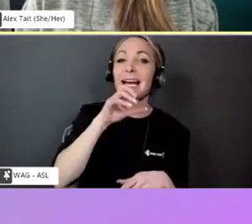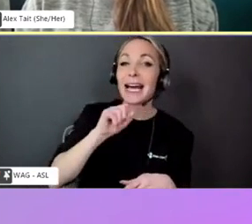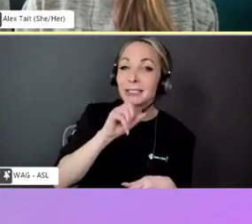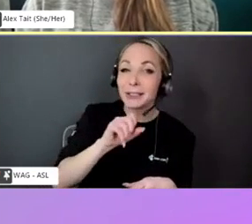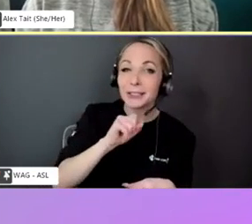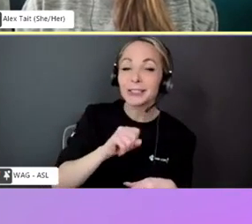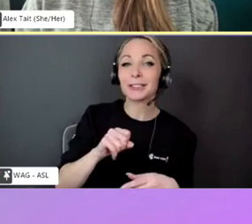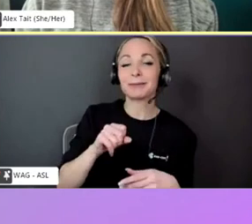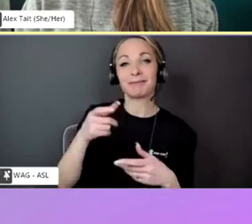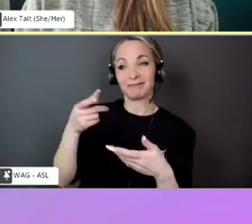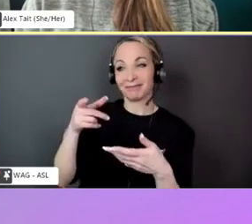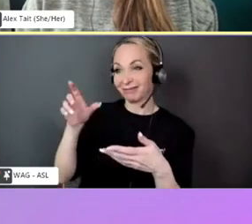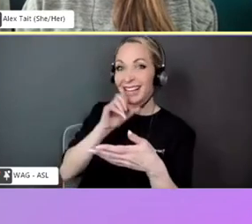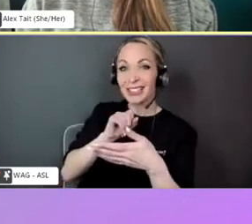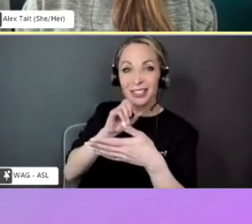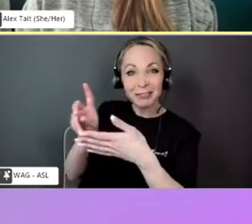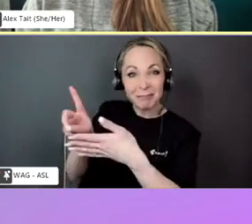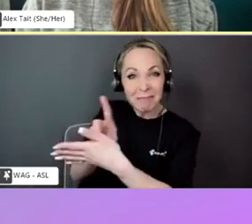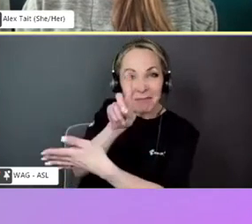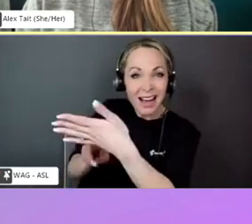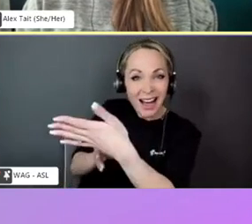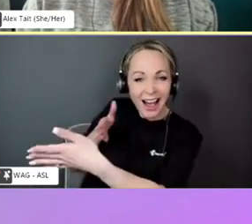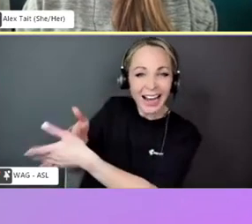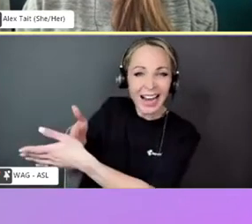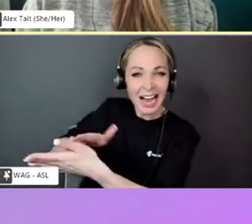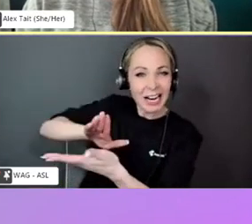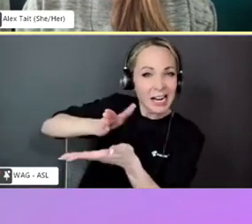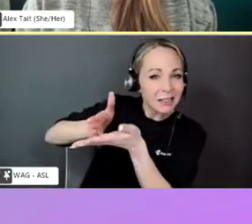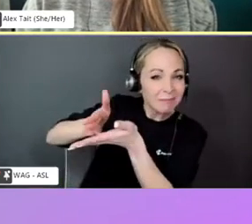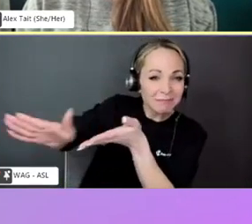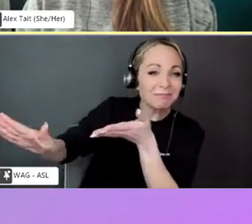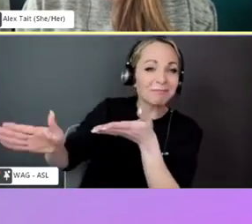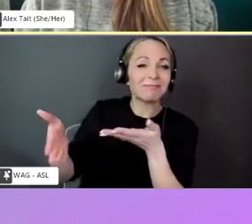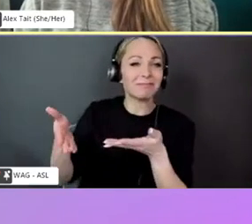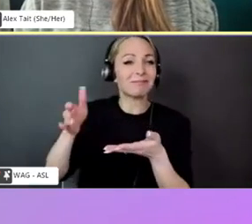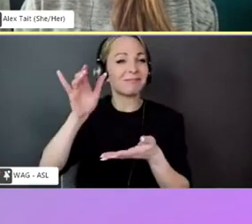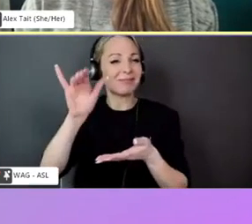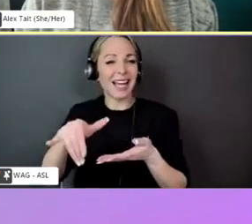structural perspective says, that to reflect the extreme ageism phenomenon of and modern high tech startup